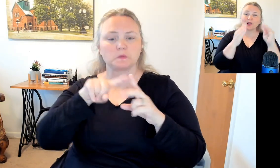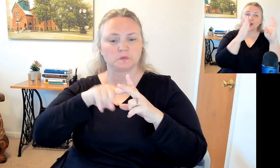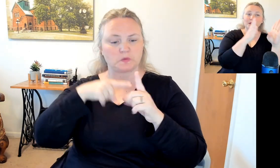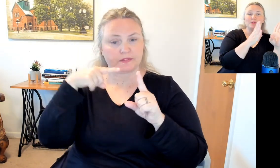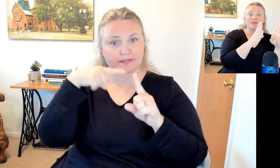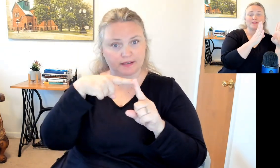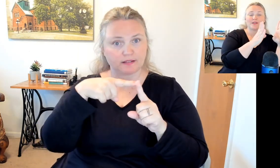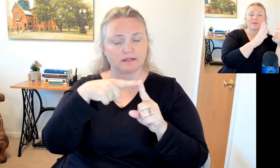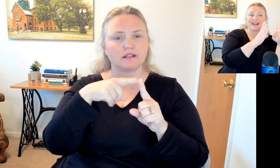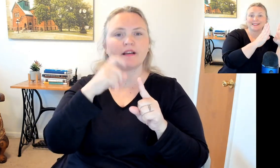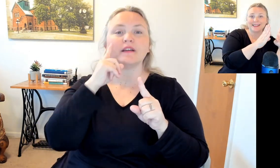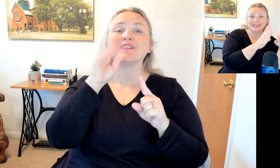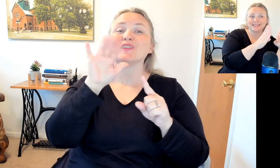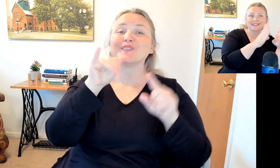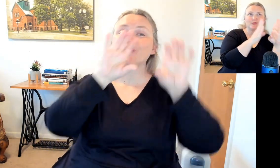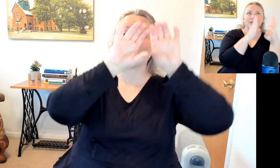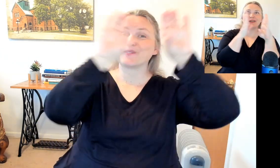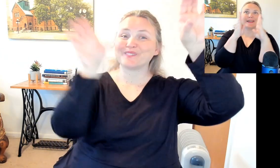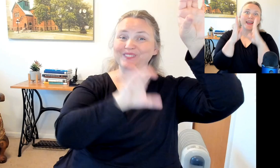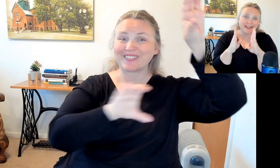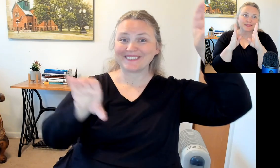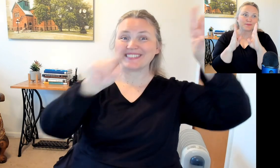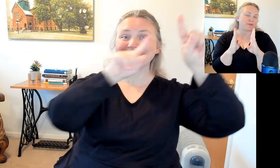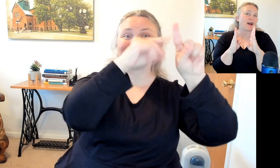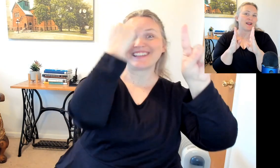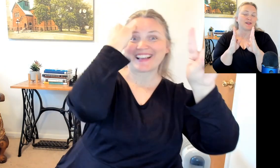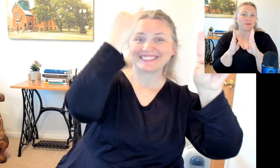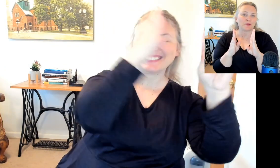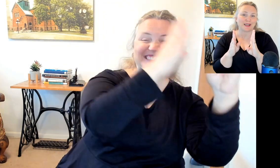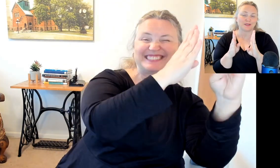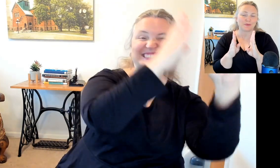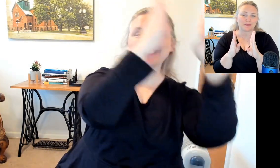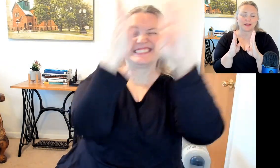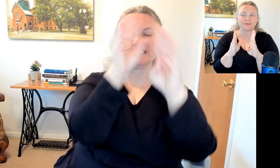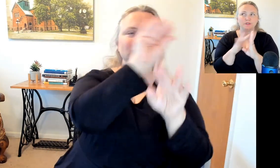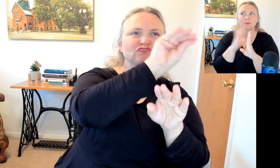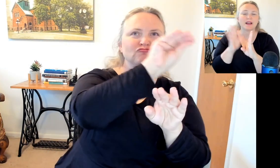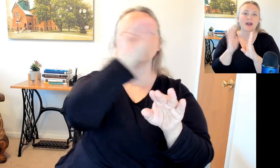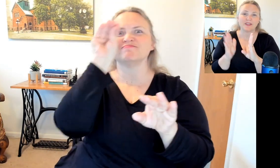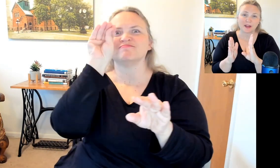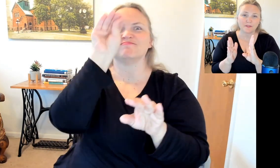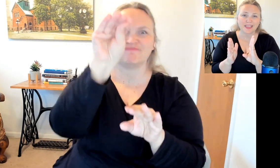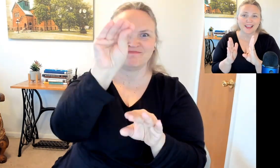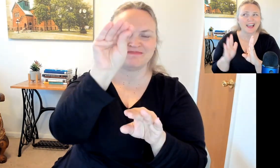You're going to move it from ideas to the next spot on your publication pipeline. You might not have a name for that yet.